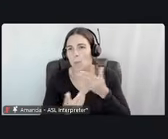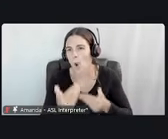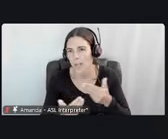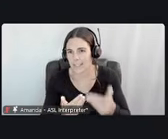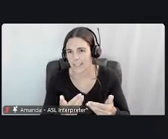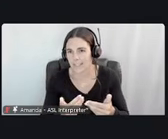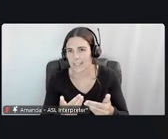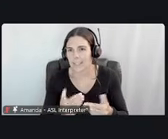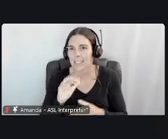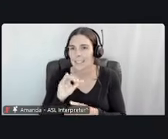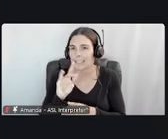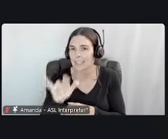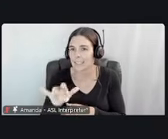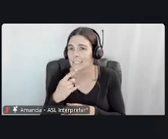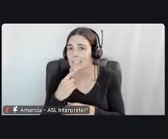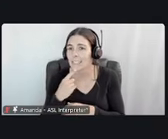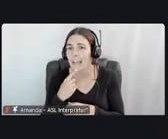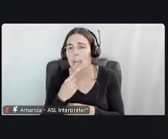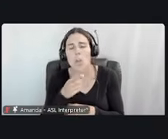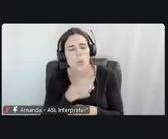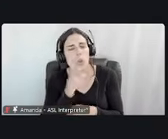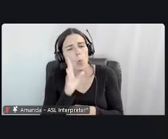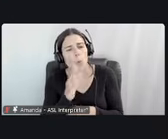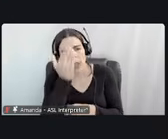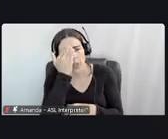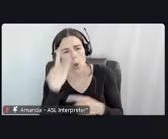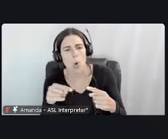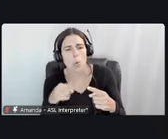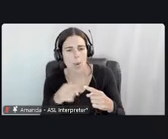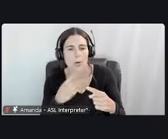said about you'll know it when we know it. I think it's also important as decisions are